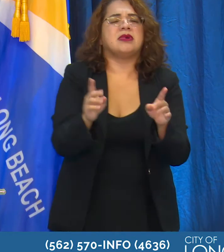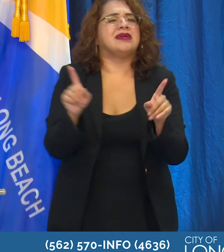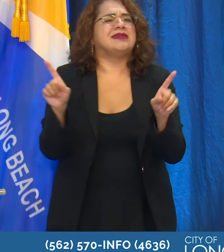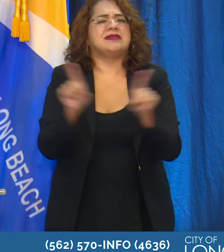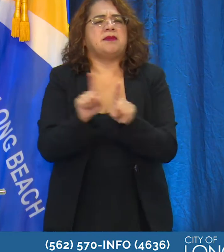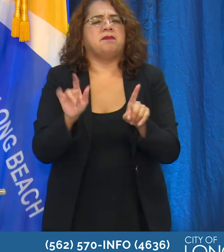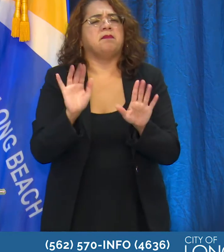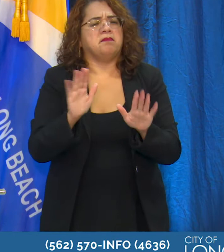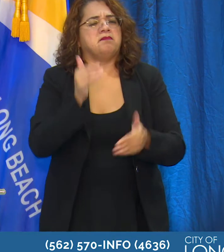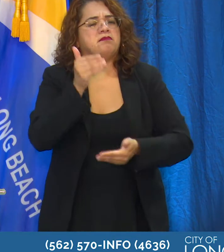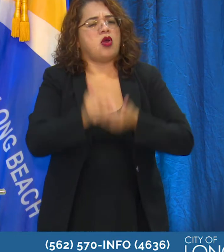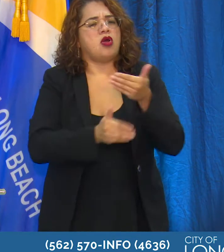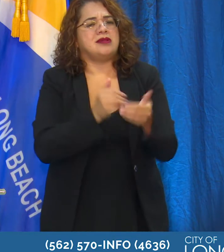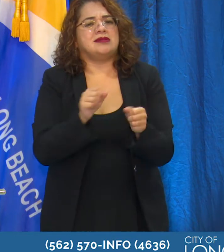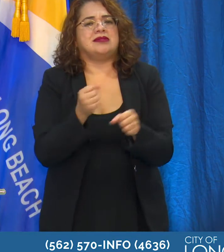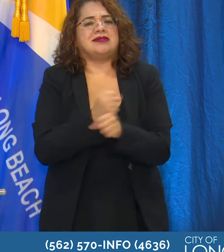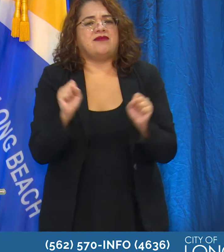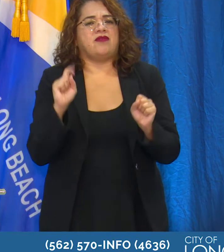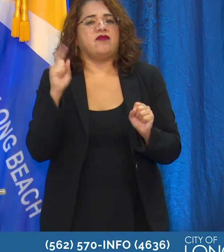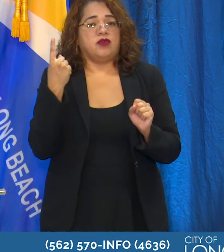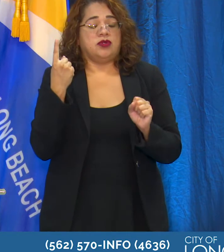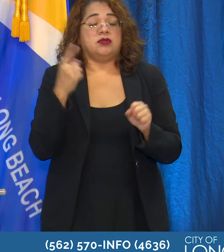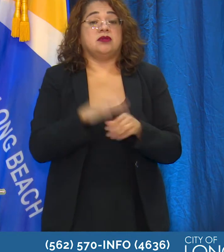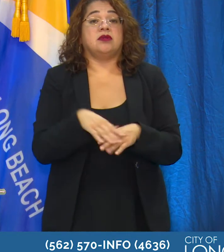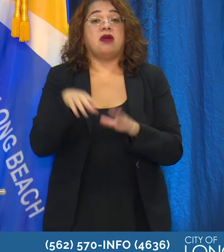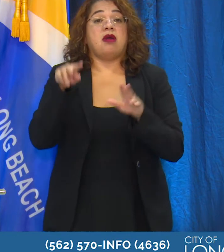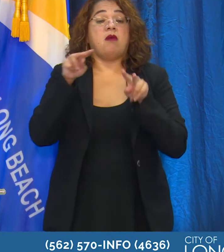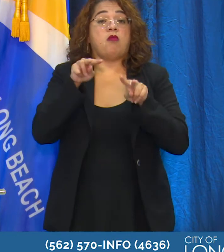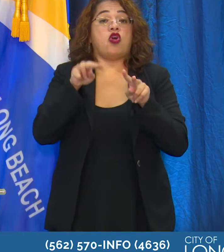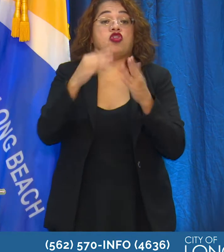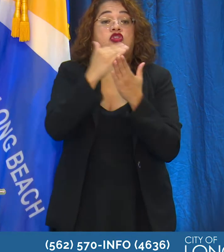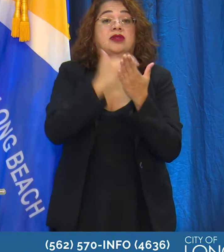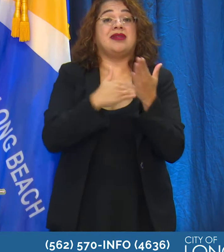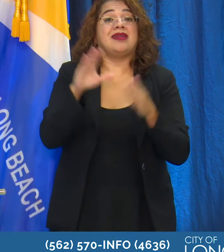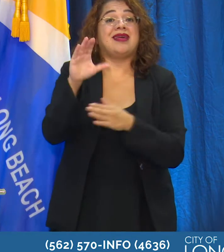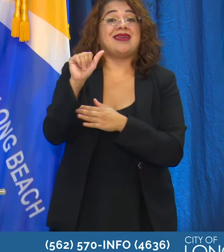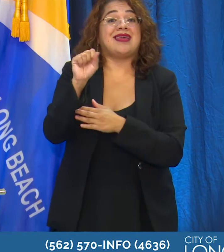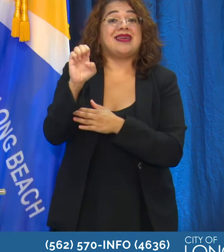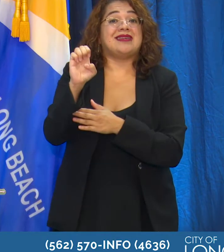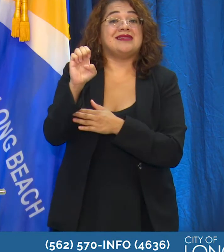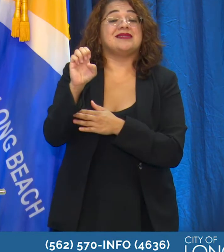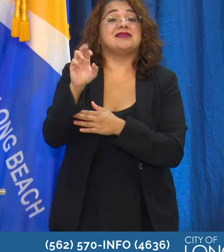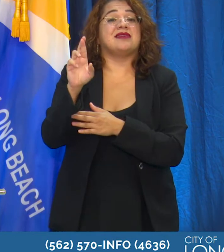At this time, to be off the monitoring list, you have to have a case rate of under 100 per one hundred thousand.